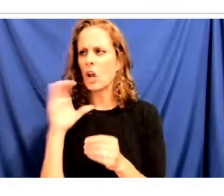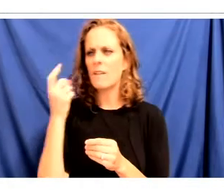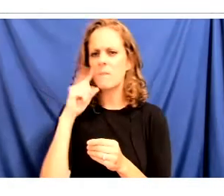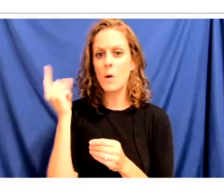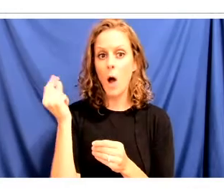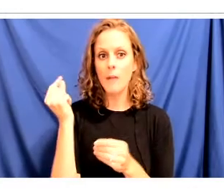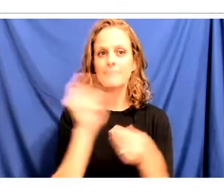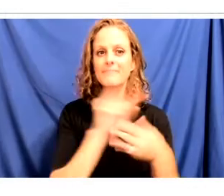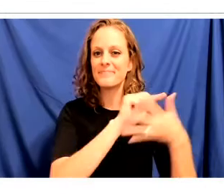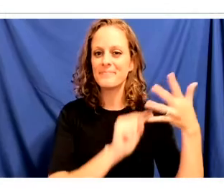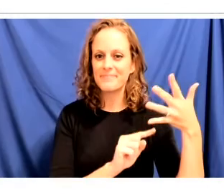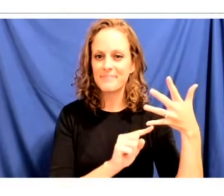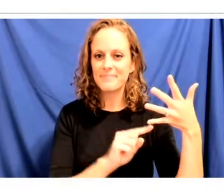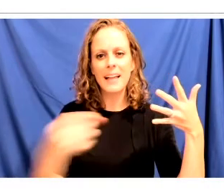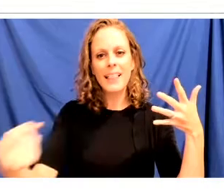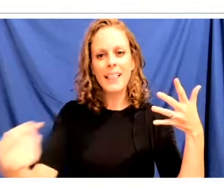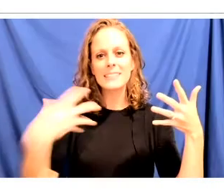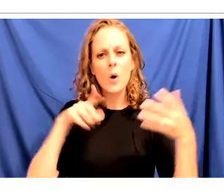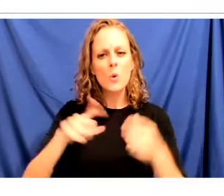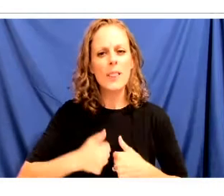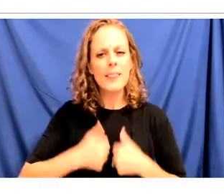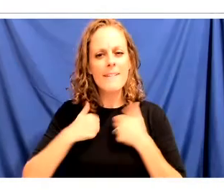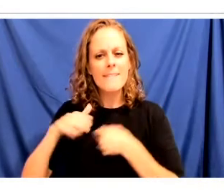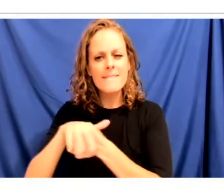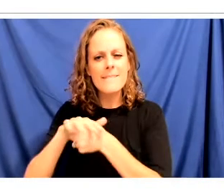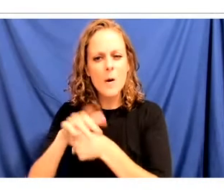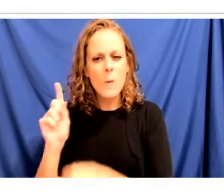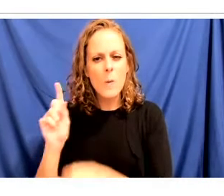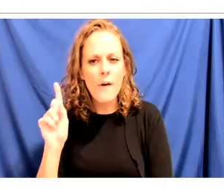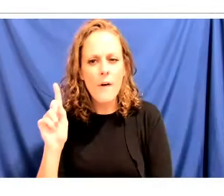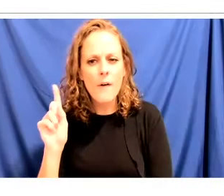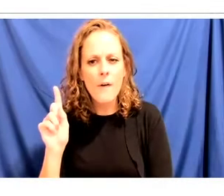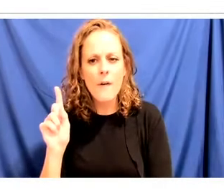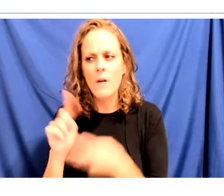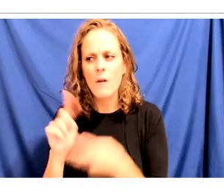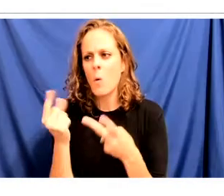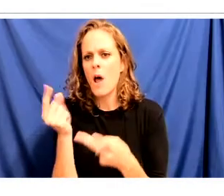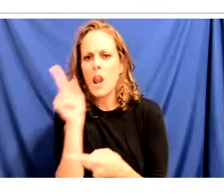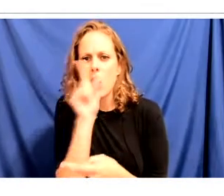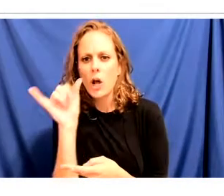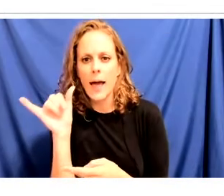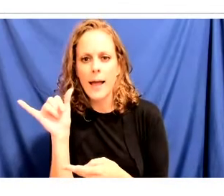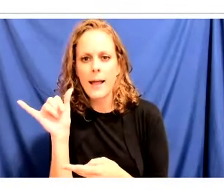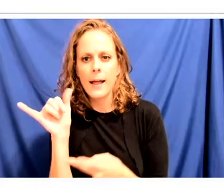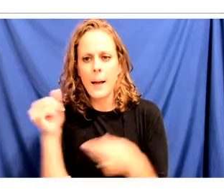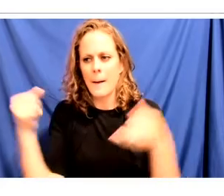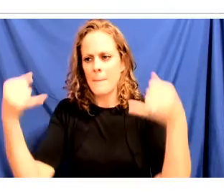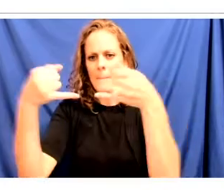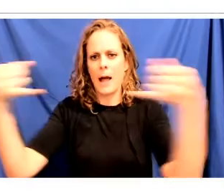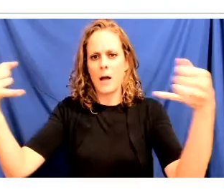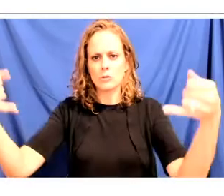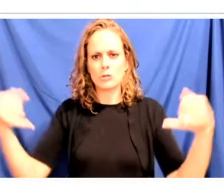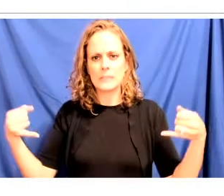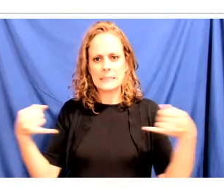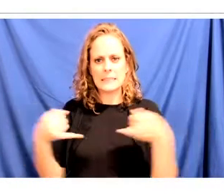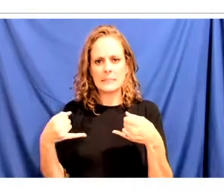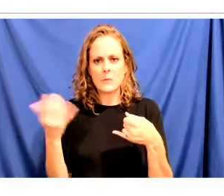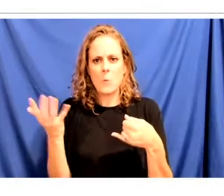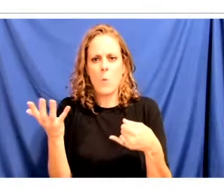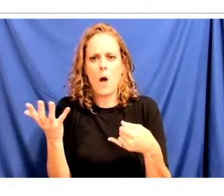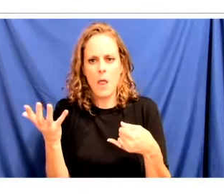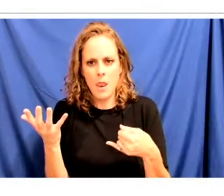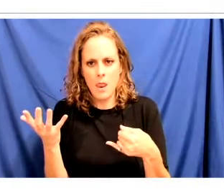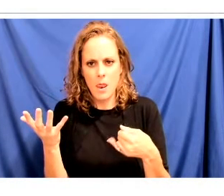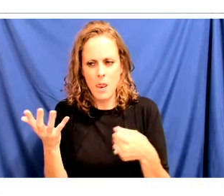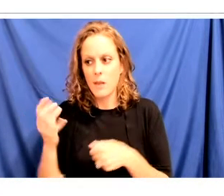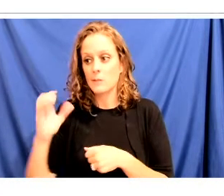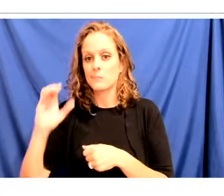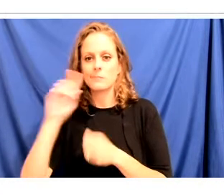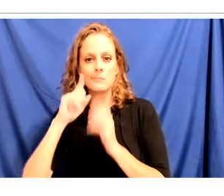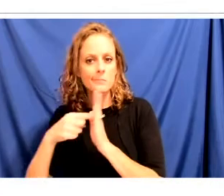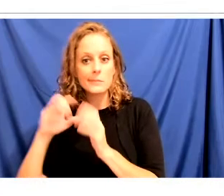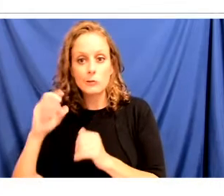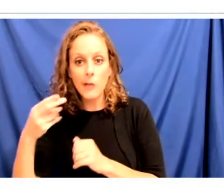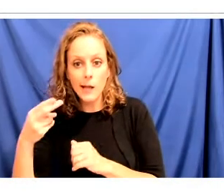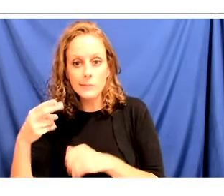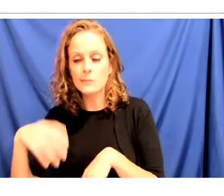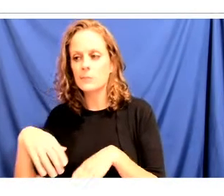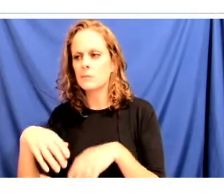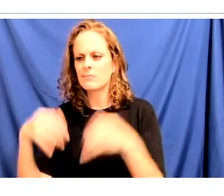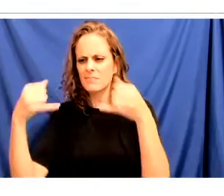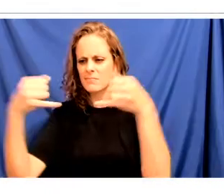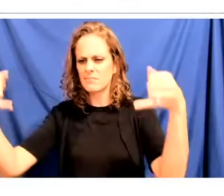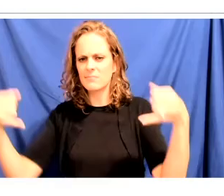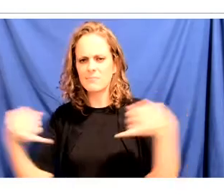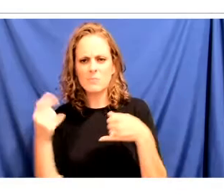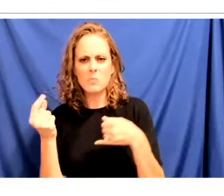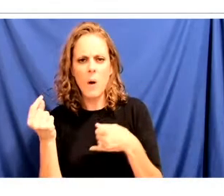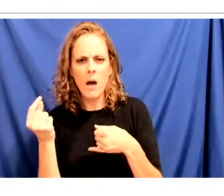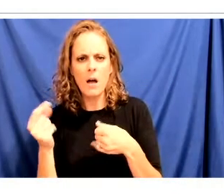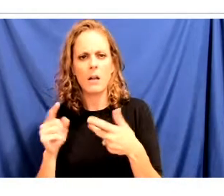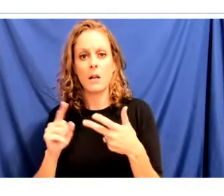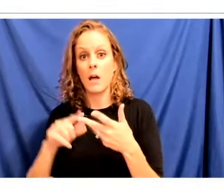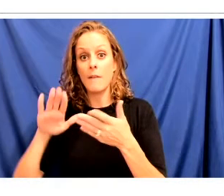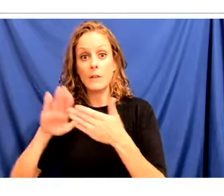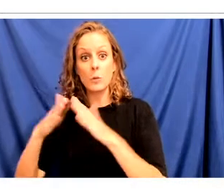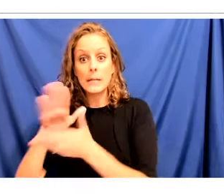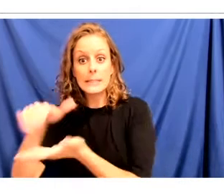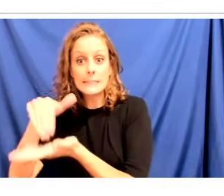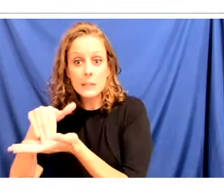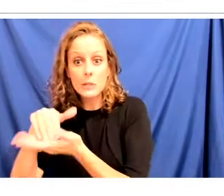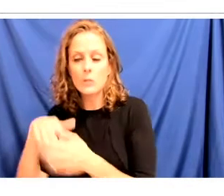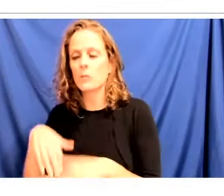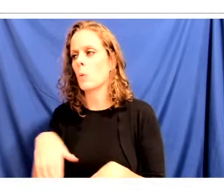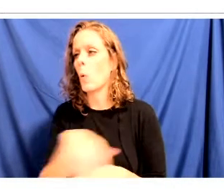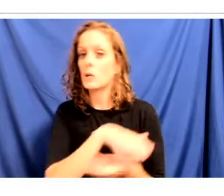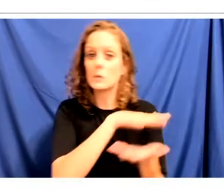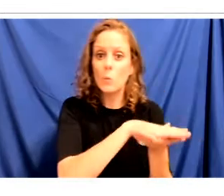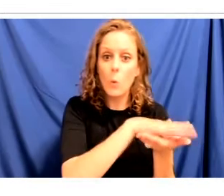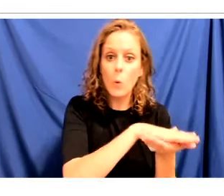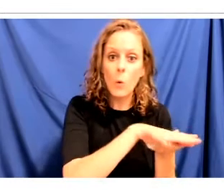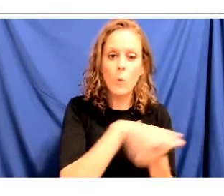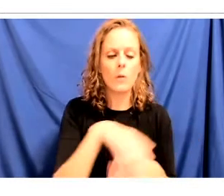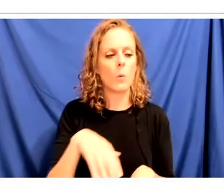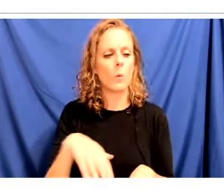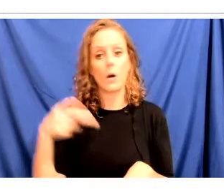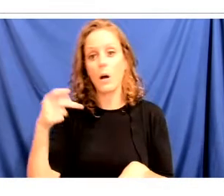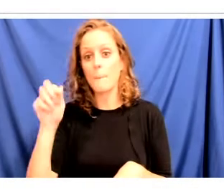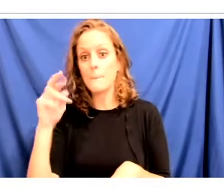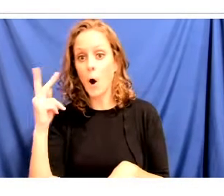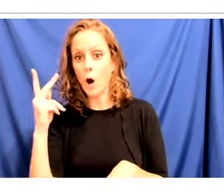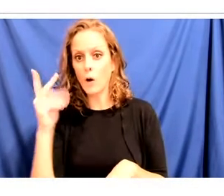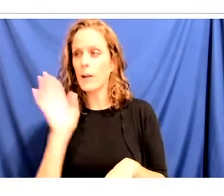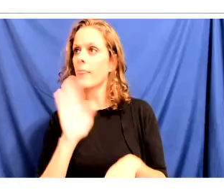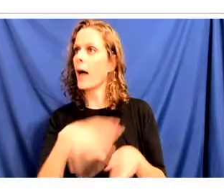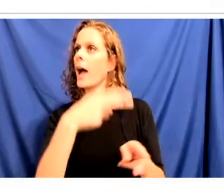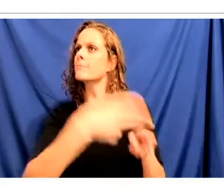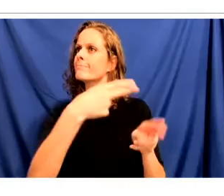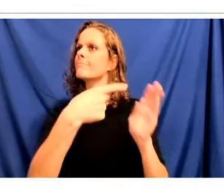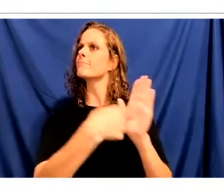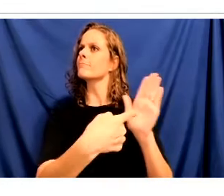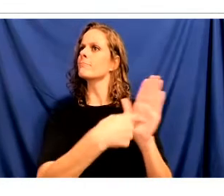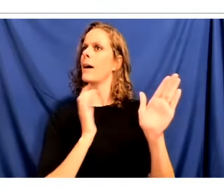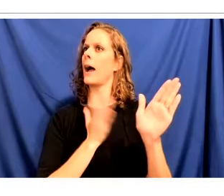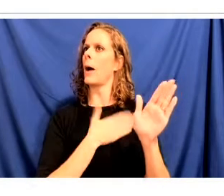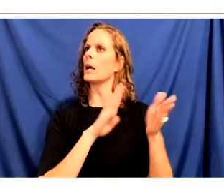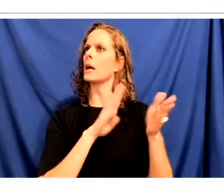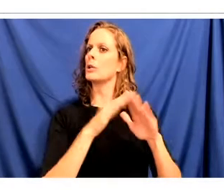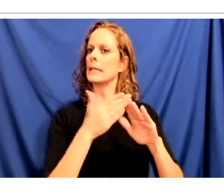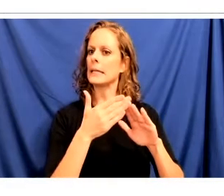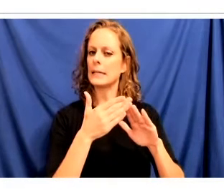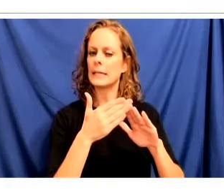Tell us what is your neighborhood what does it look like what is it what are its boundaries, is there a Community Center or a school or us or a park that represents your community and how and what, what are the boundaries around that that define what your neighborhood is.